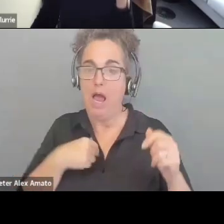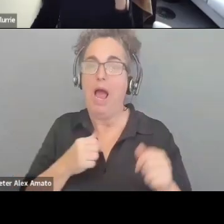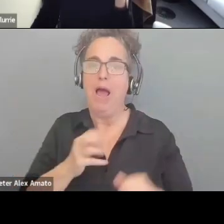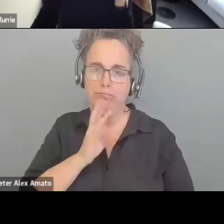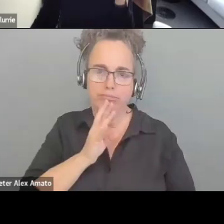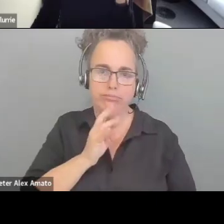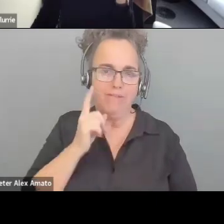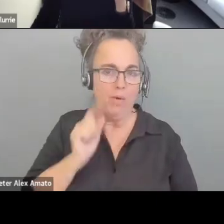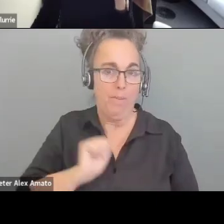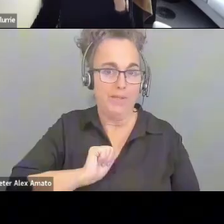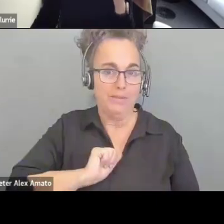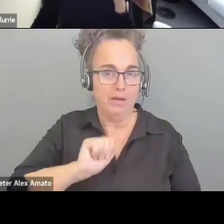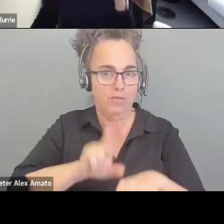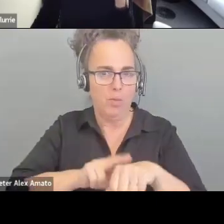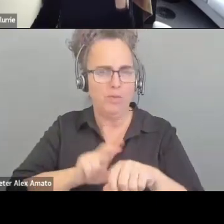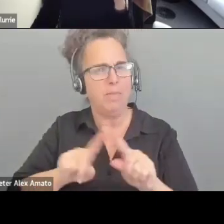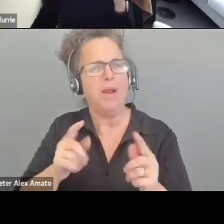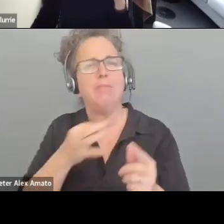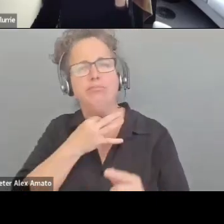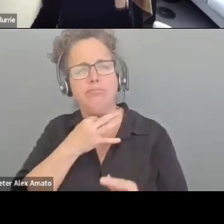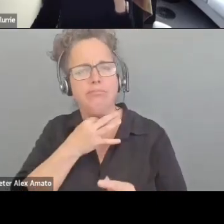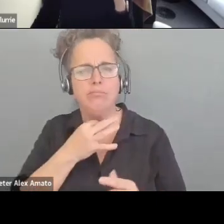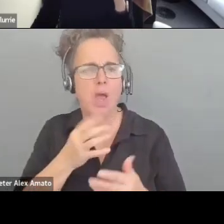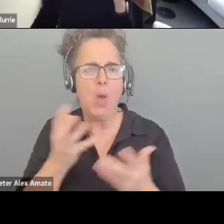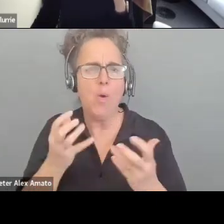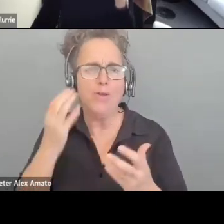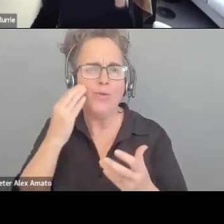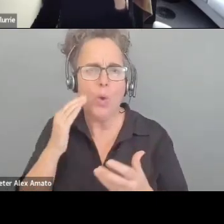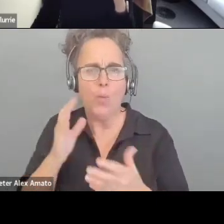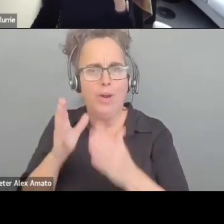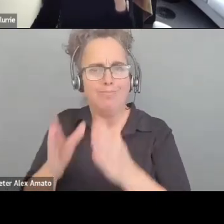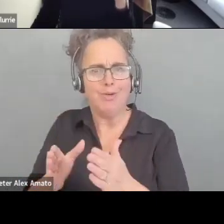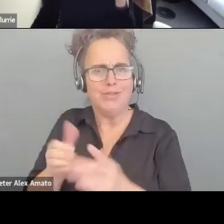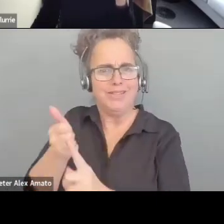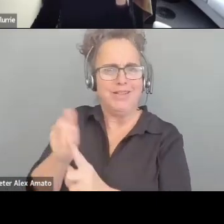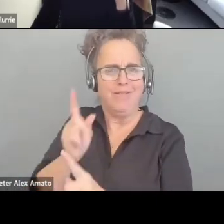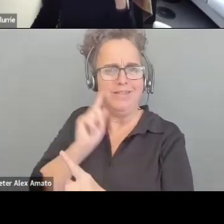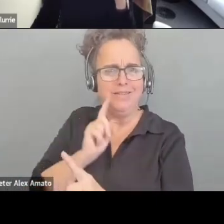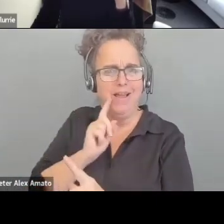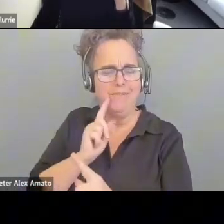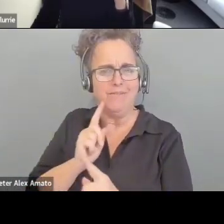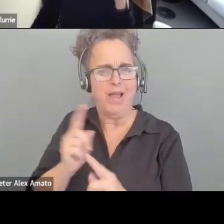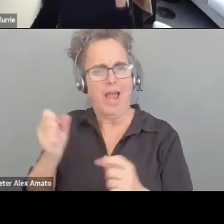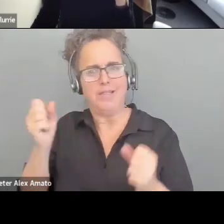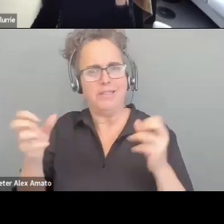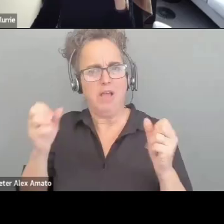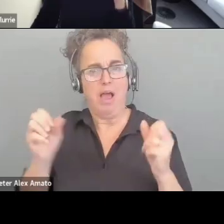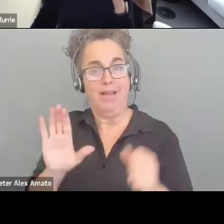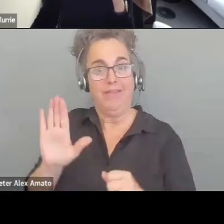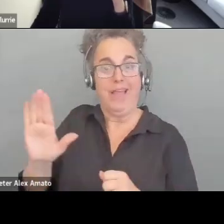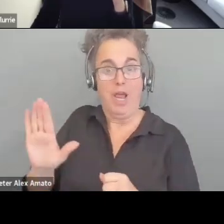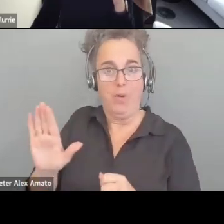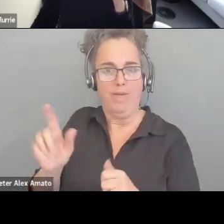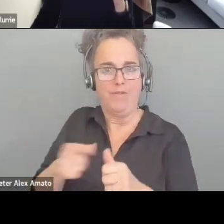but I always want to know when somebody who is deaf and signing, with sign being their first language, is speaking.